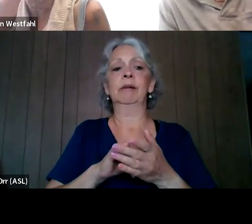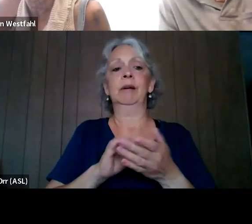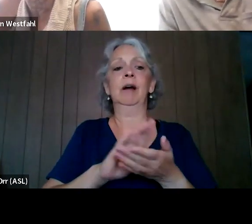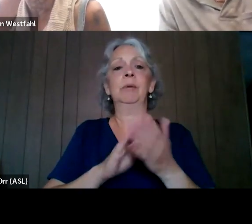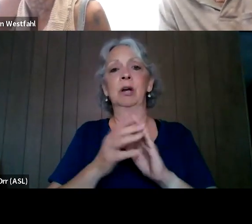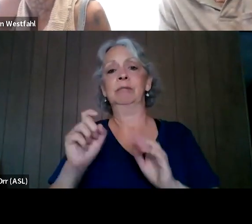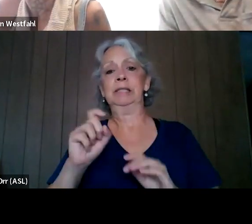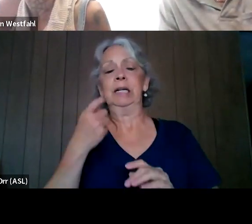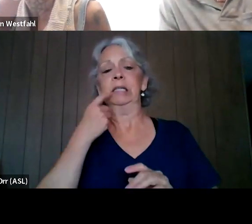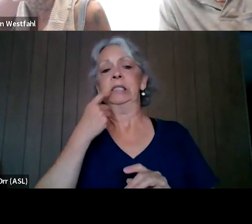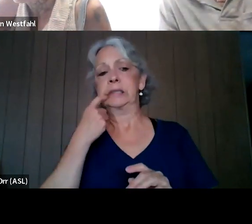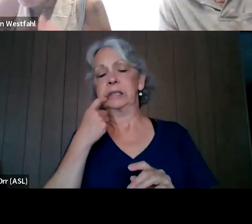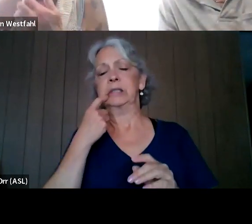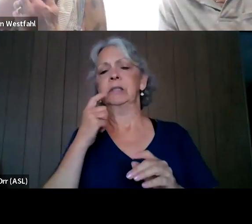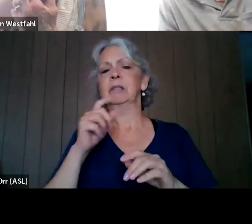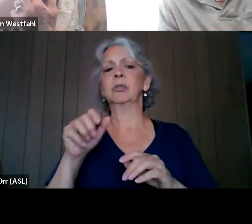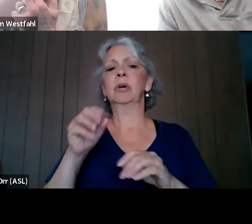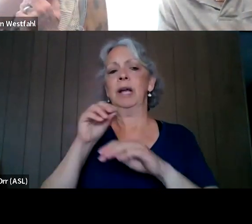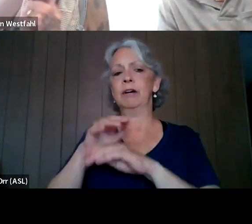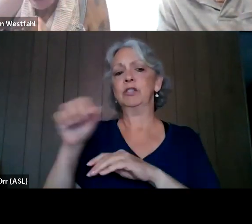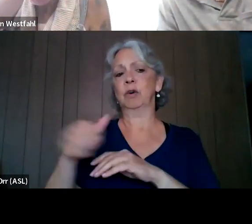What, you know, what advice do you have for other communities?